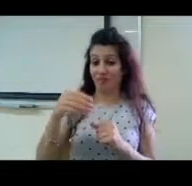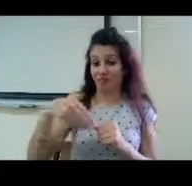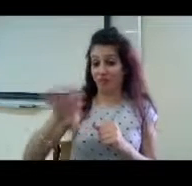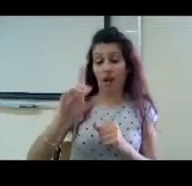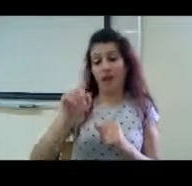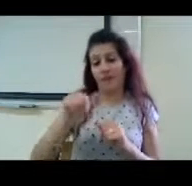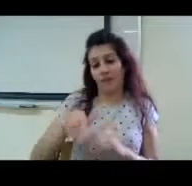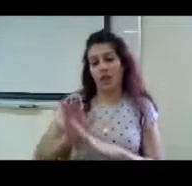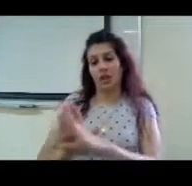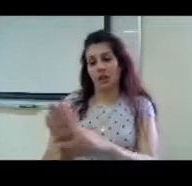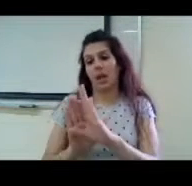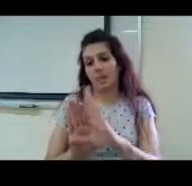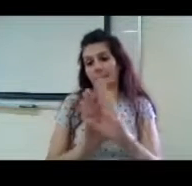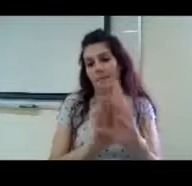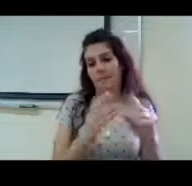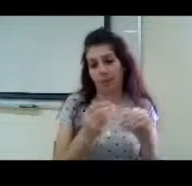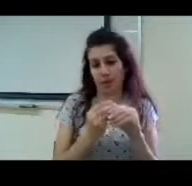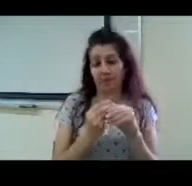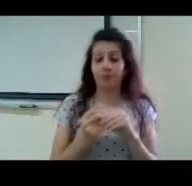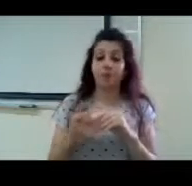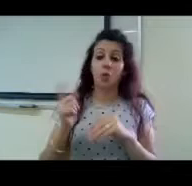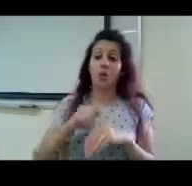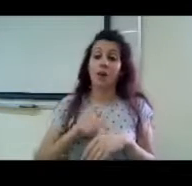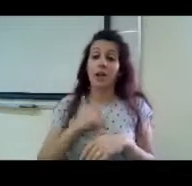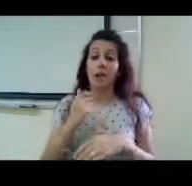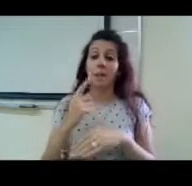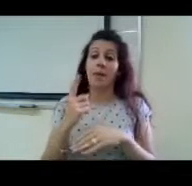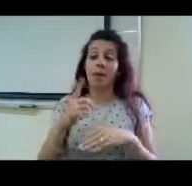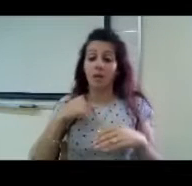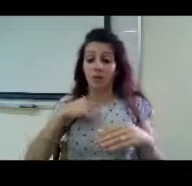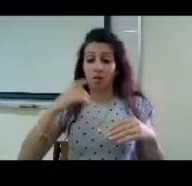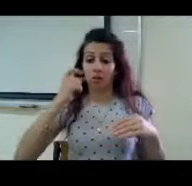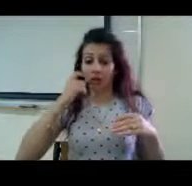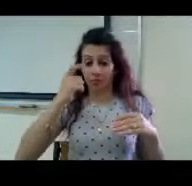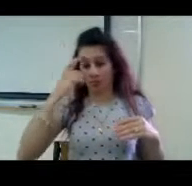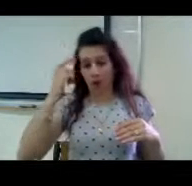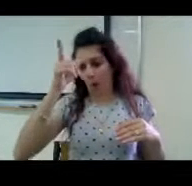international crisis sensitive sector plans which here includes the education